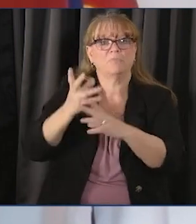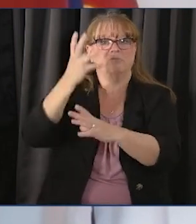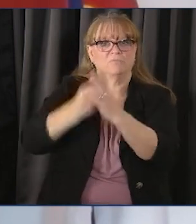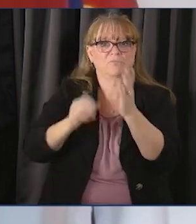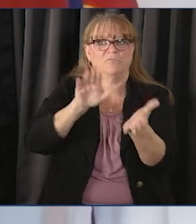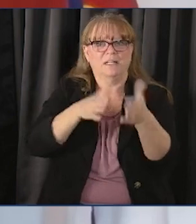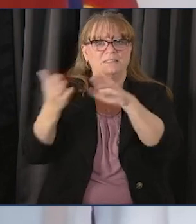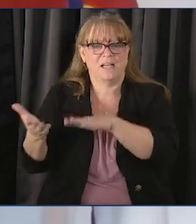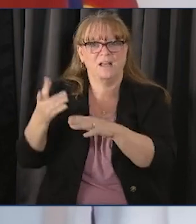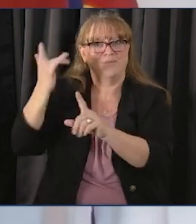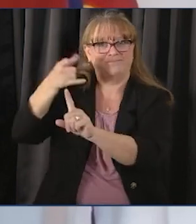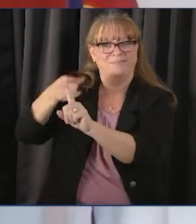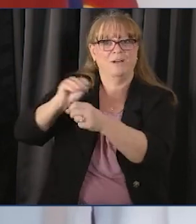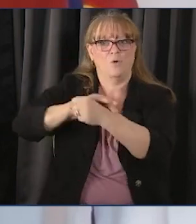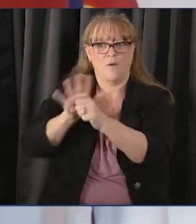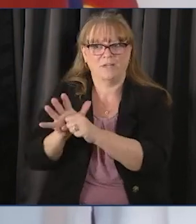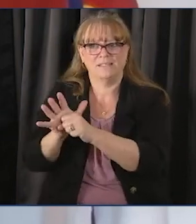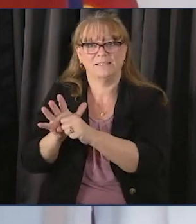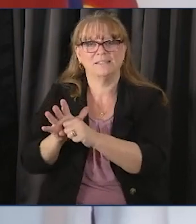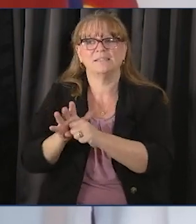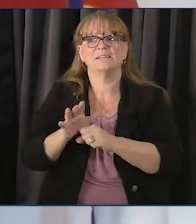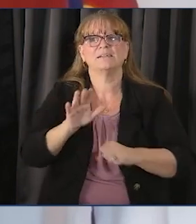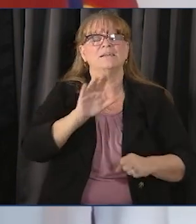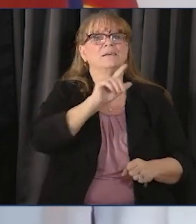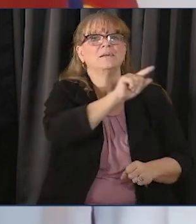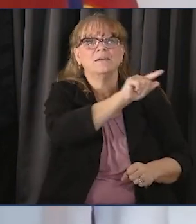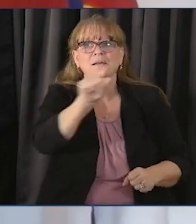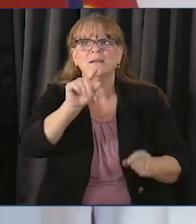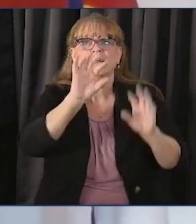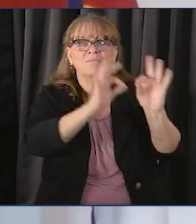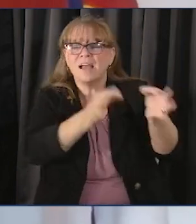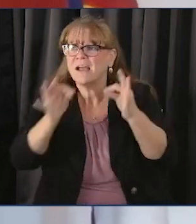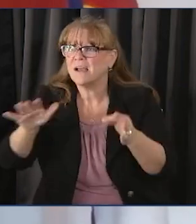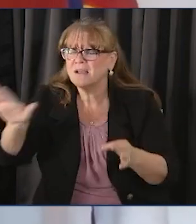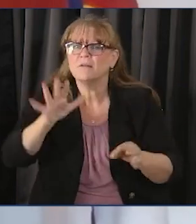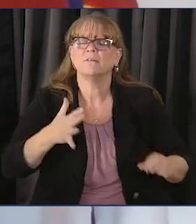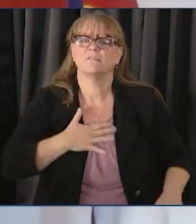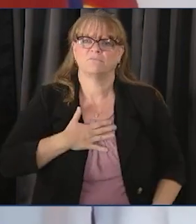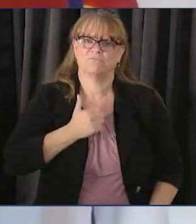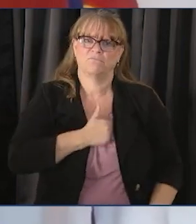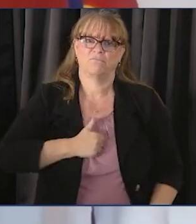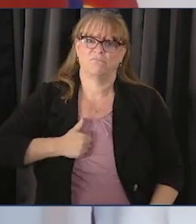We also passed a horrific national milestone.